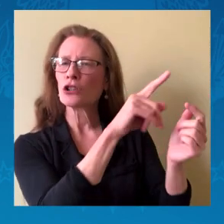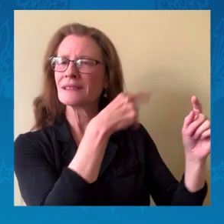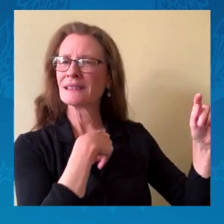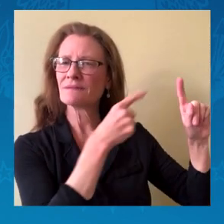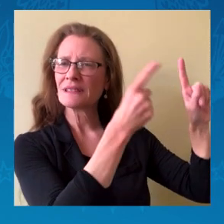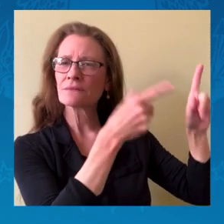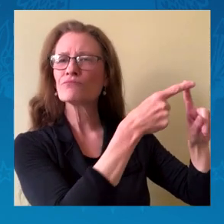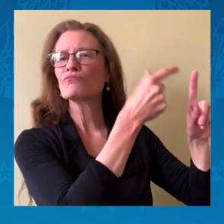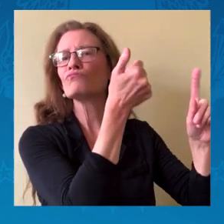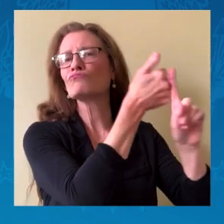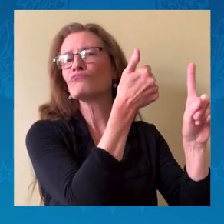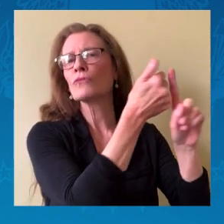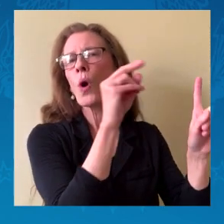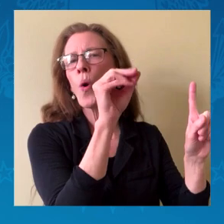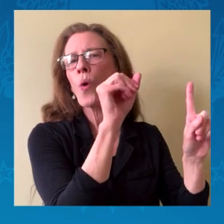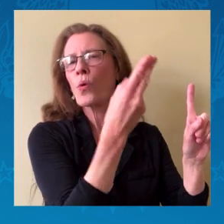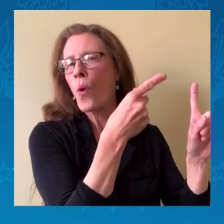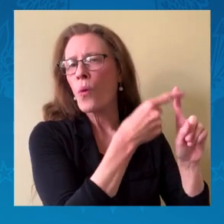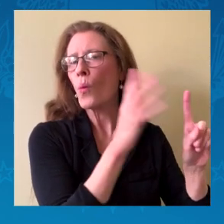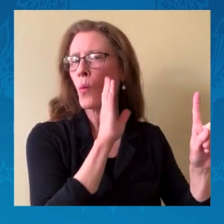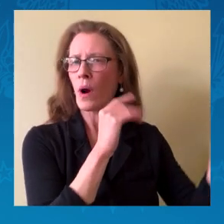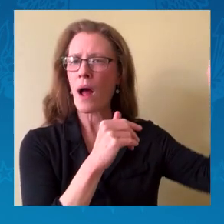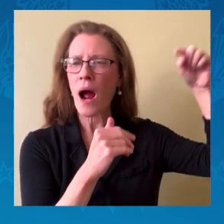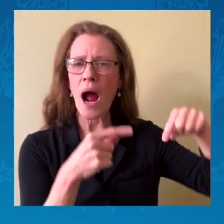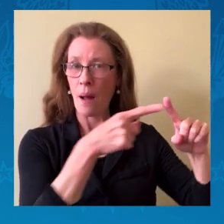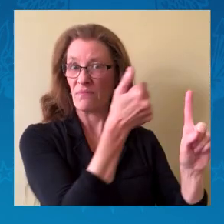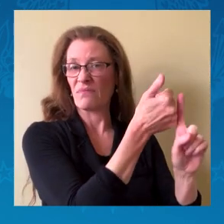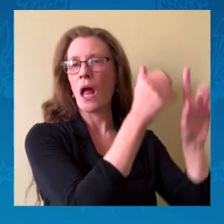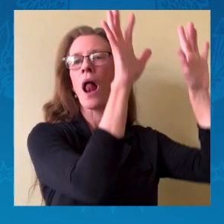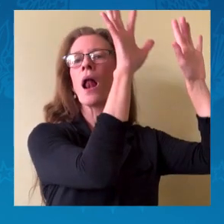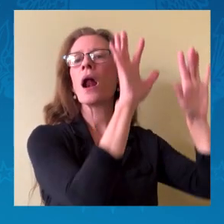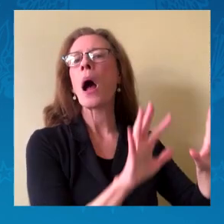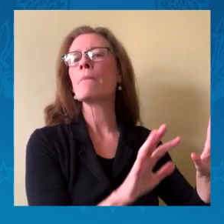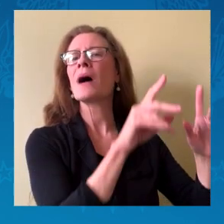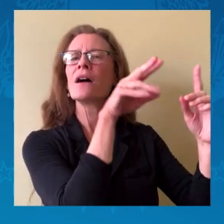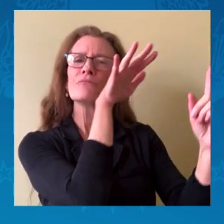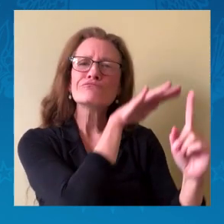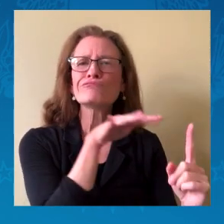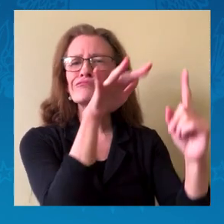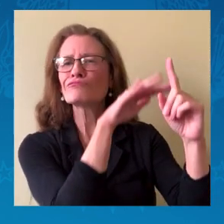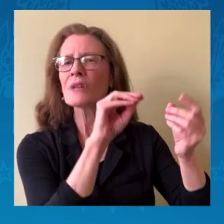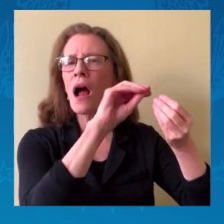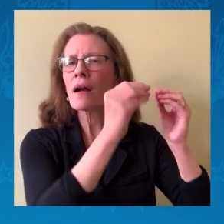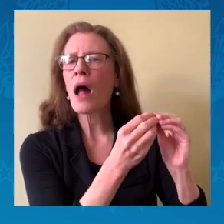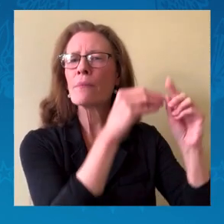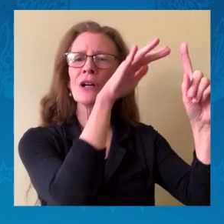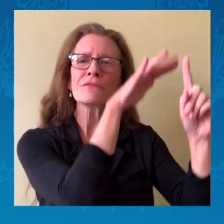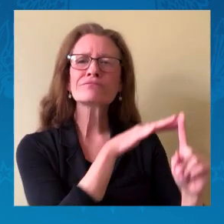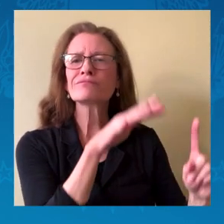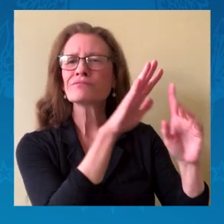space safety and sustainability, workforce development. And the Vice President just spoke of manufacturing